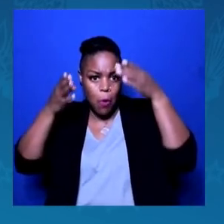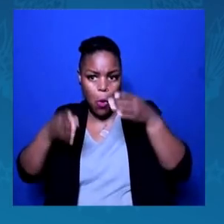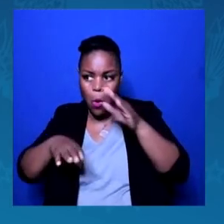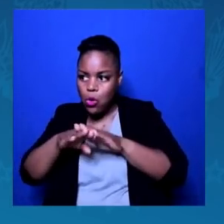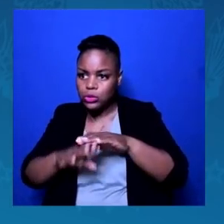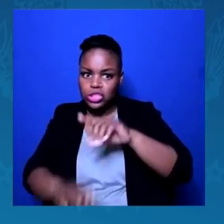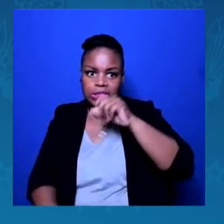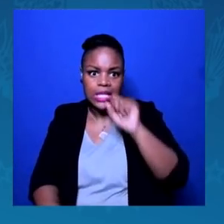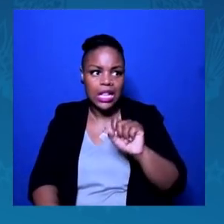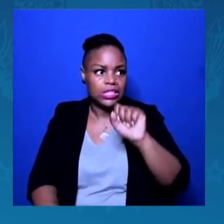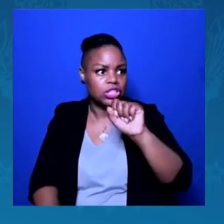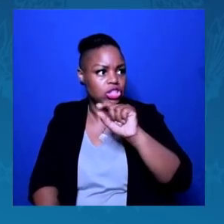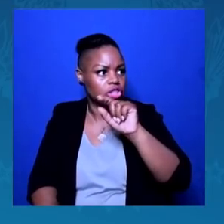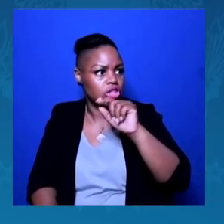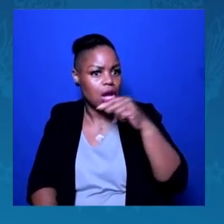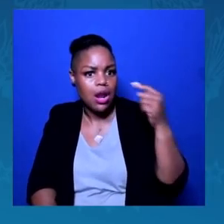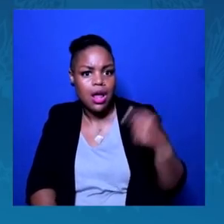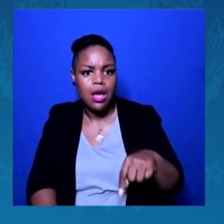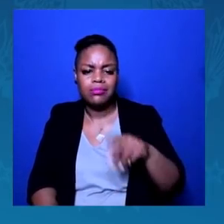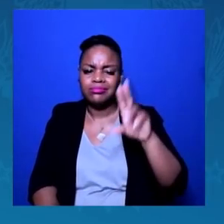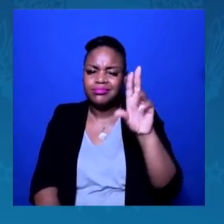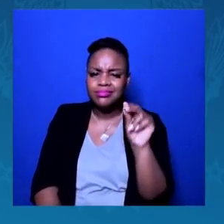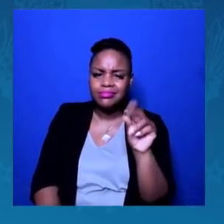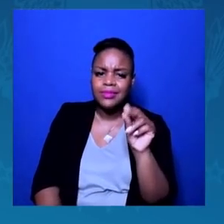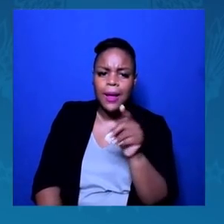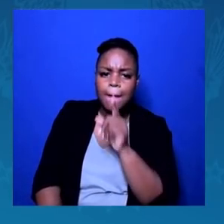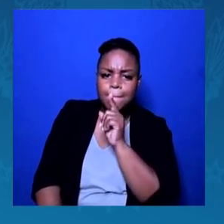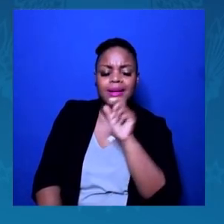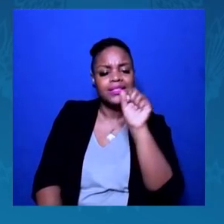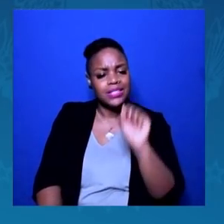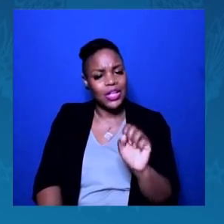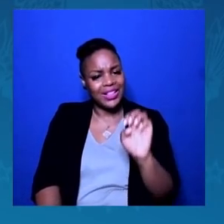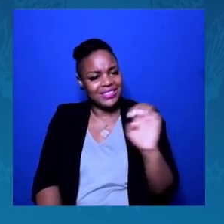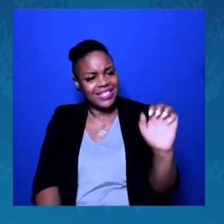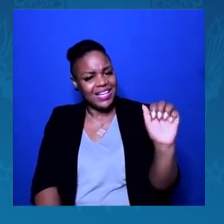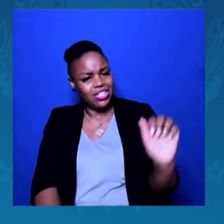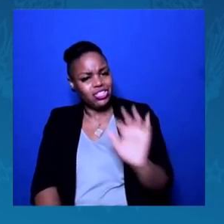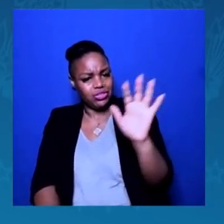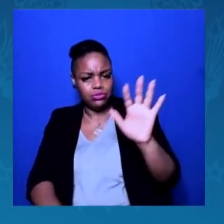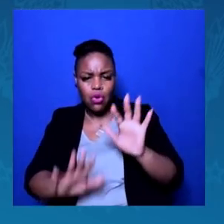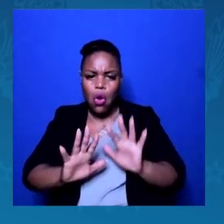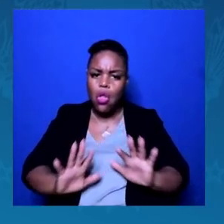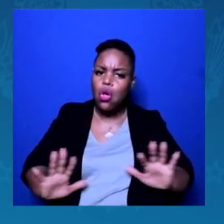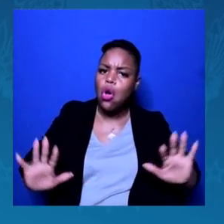and I will repeat myself, has to do with a number of issues that are about productivity and about strengthening